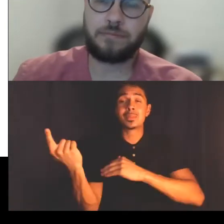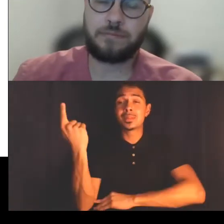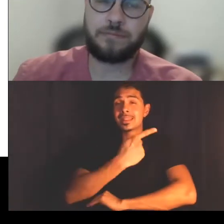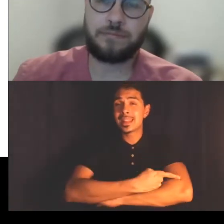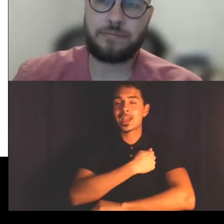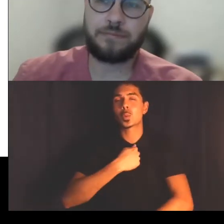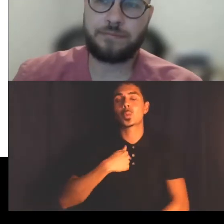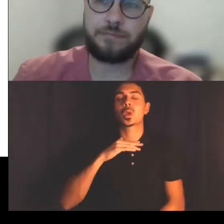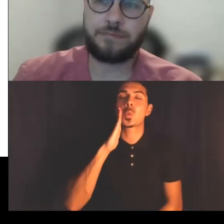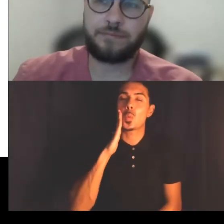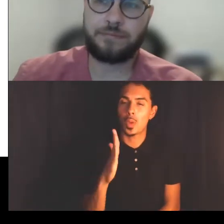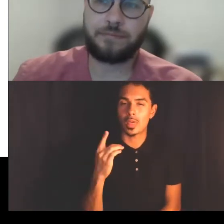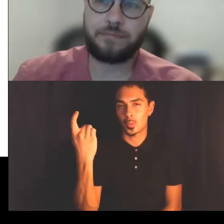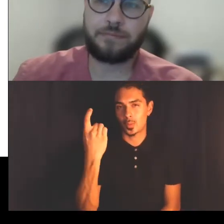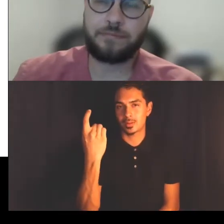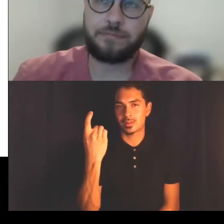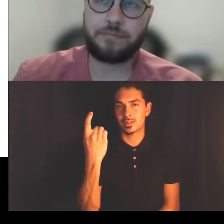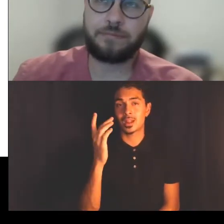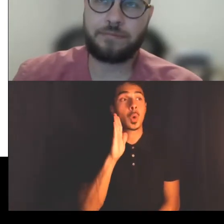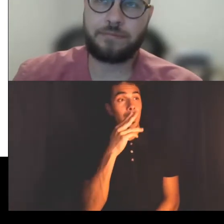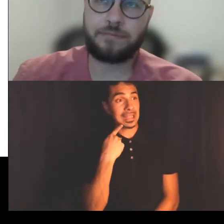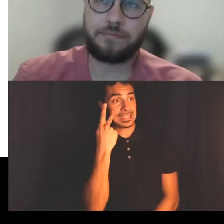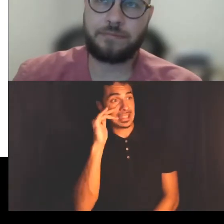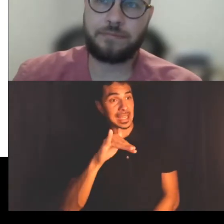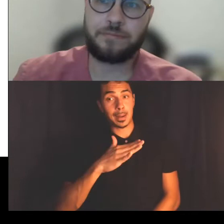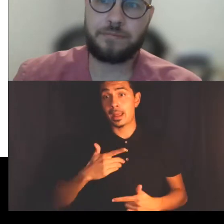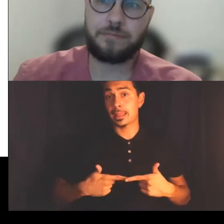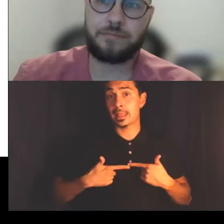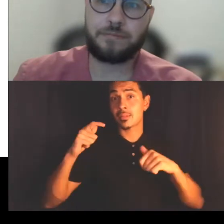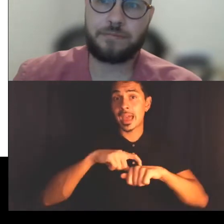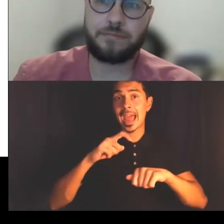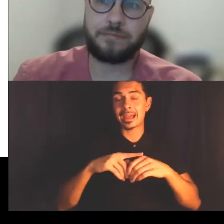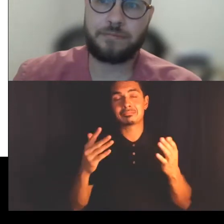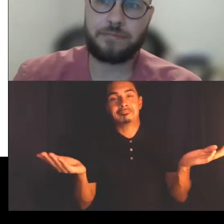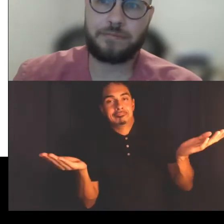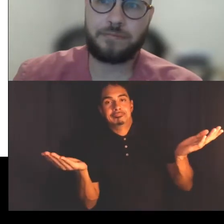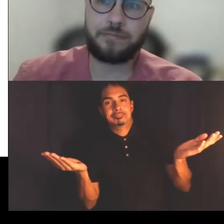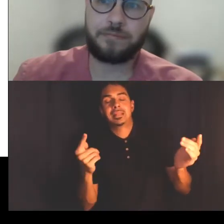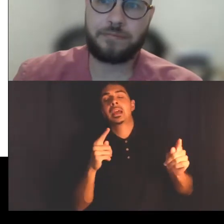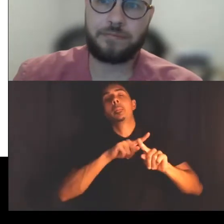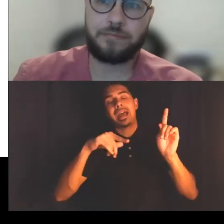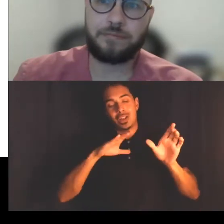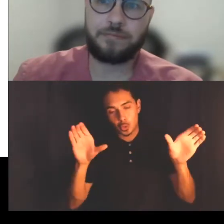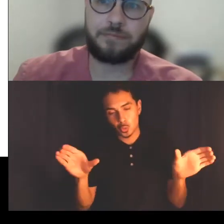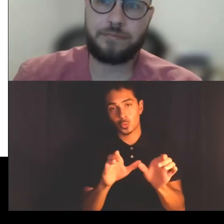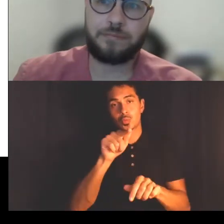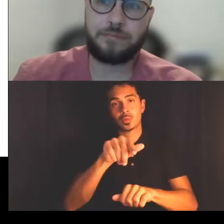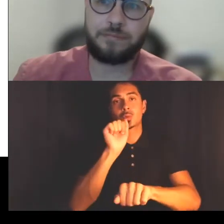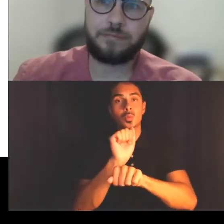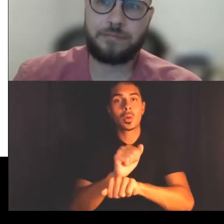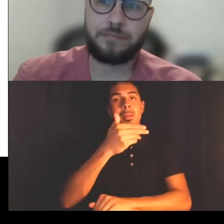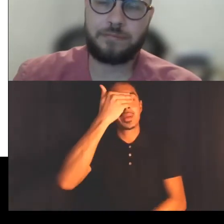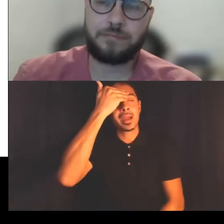I don't know if I'll see that in my lifetime, but I do this work because I believe